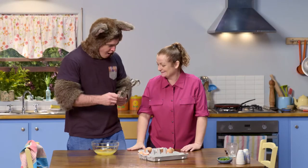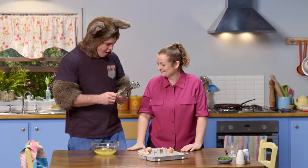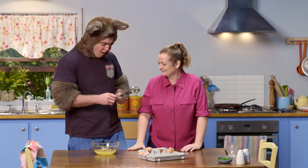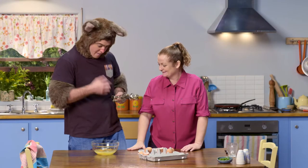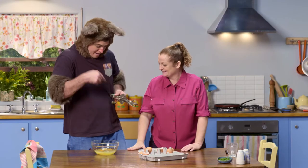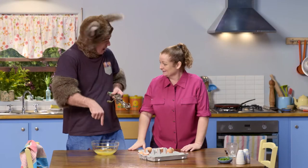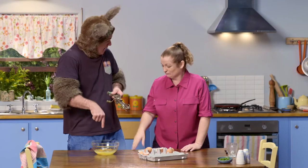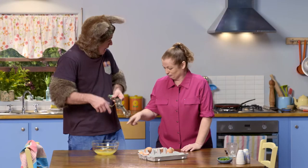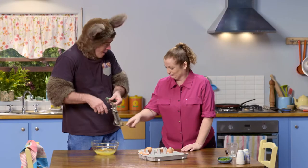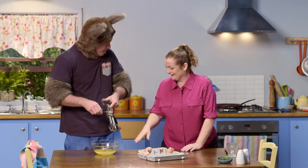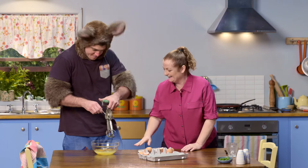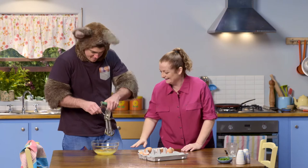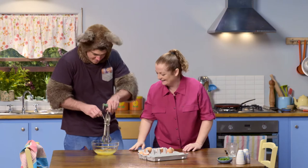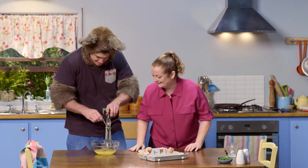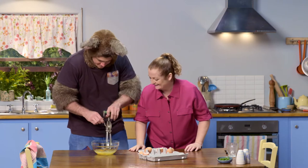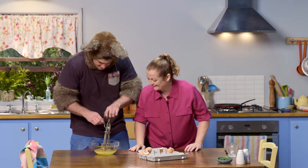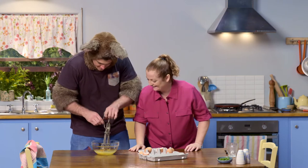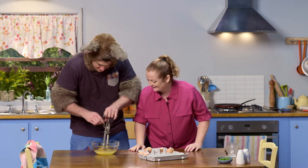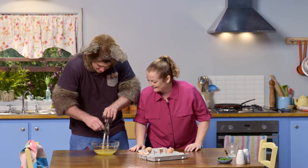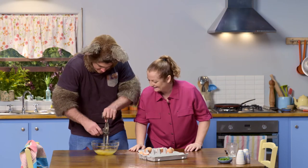Wow. Can I do it again, Sally? Oh, yes.